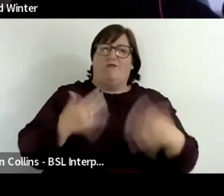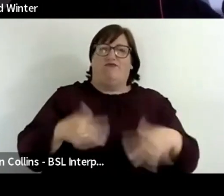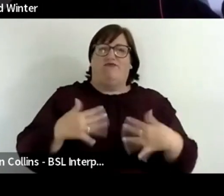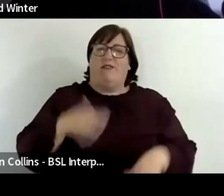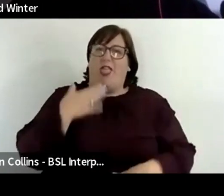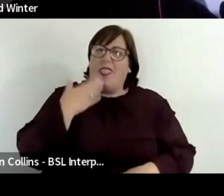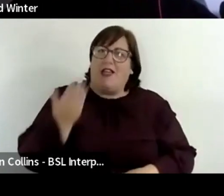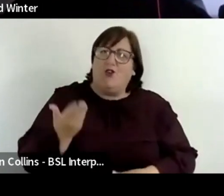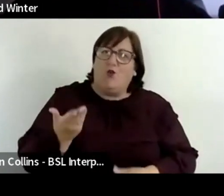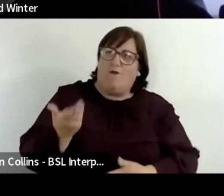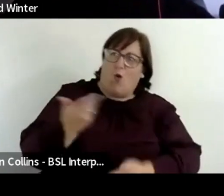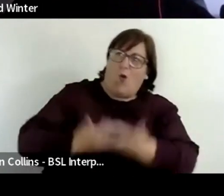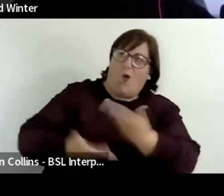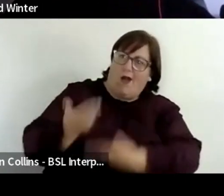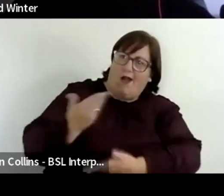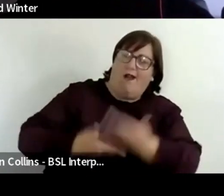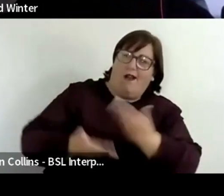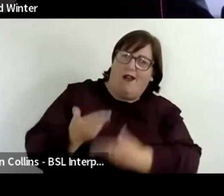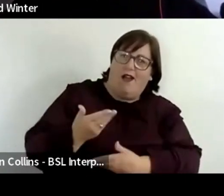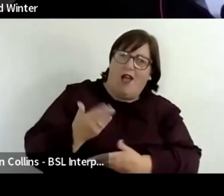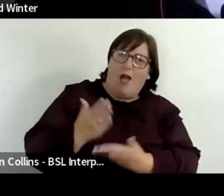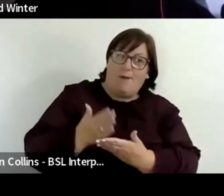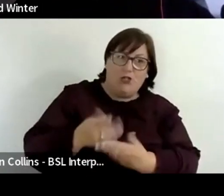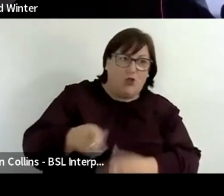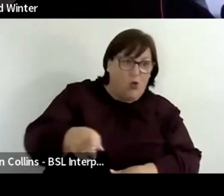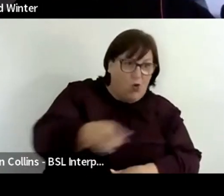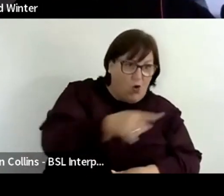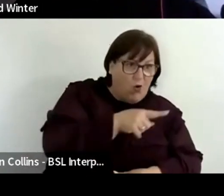I'm sure it will resonate with a lot of the audience.